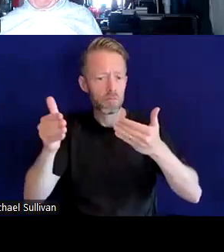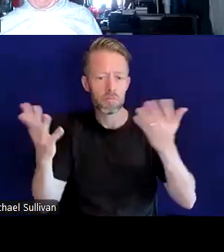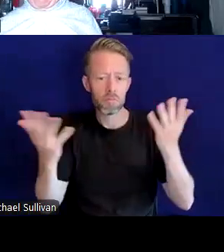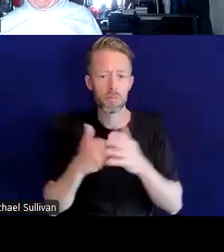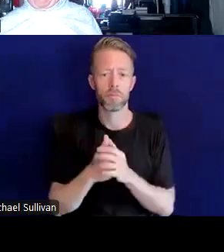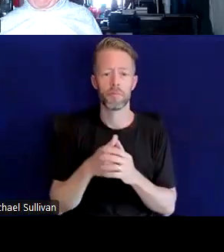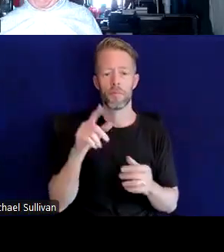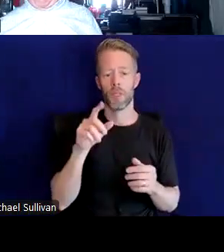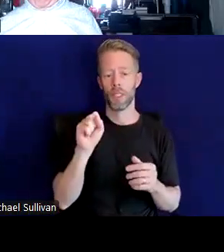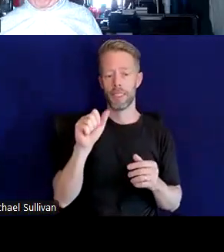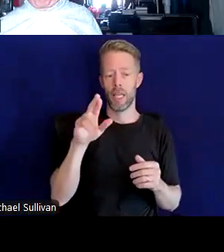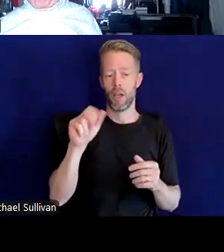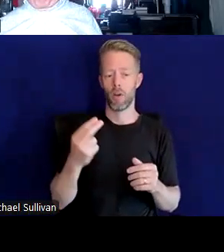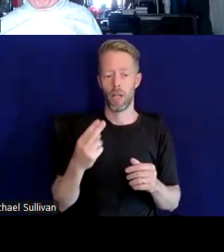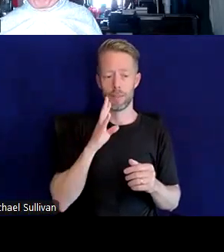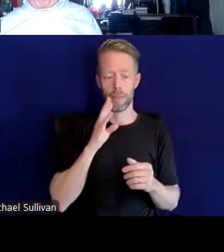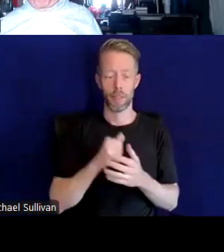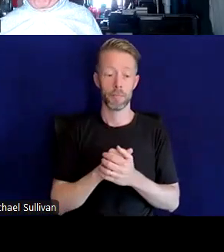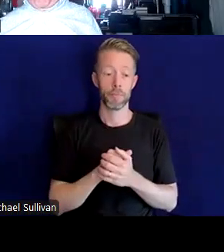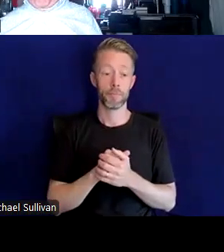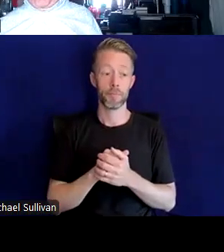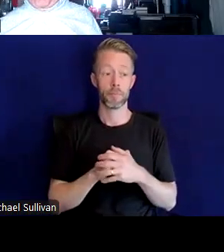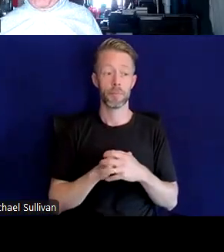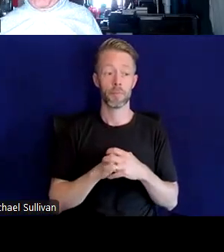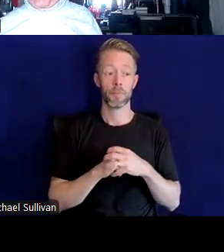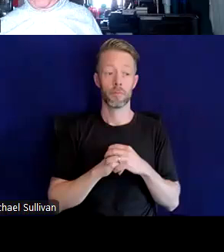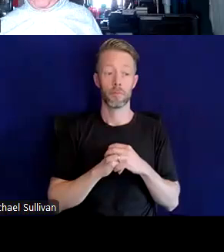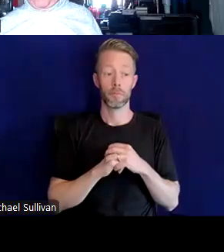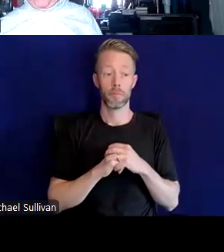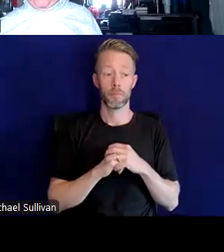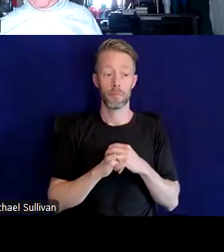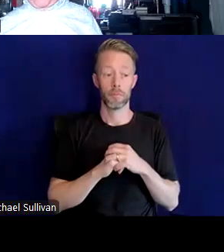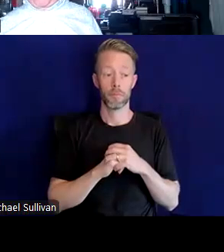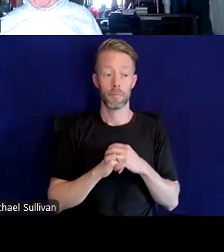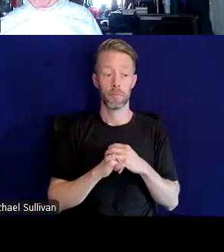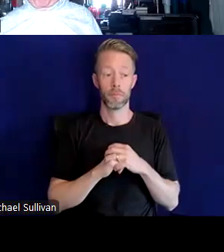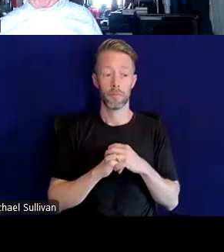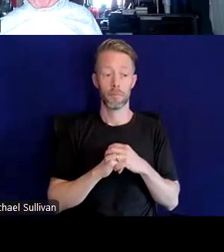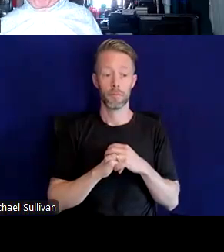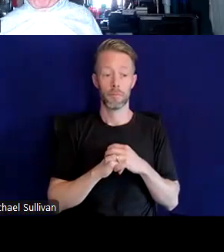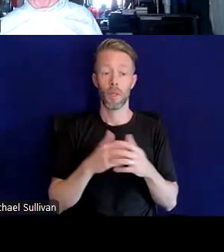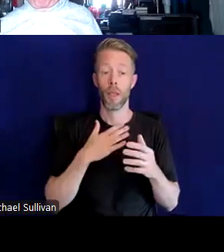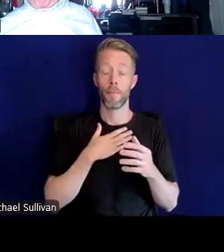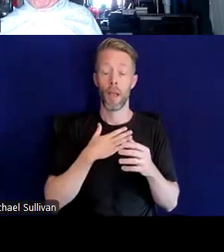Sarah: This is Sarah again. So for me, I think it's my main hopes are for education and